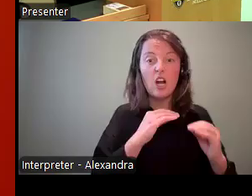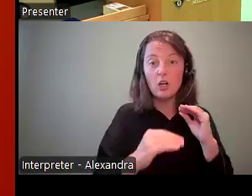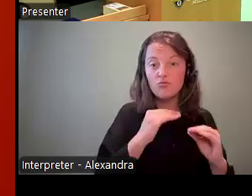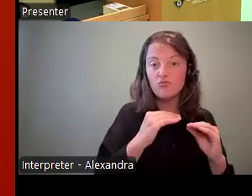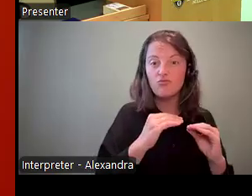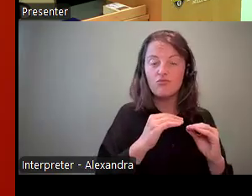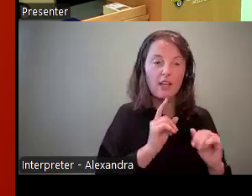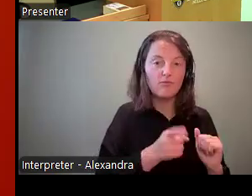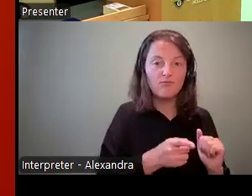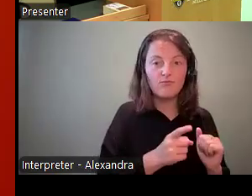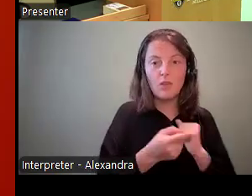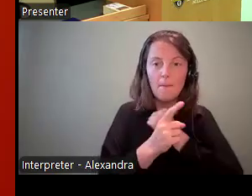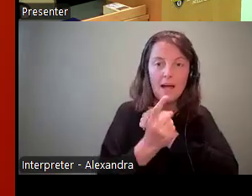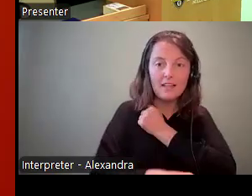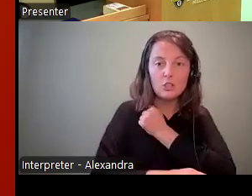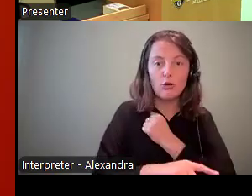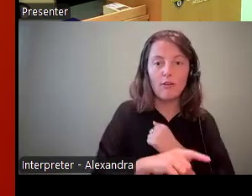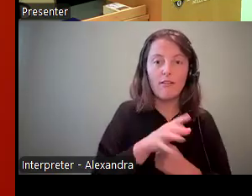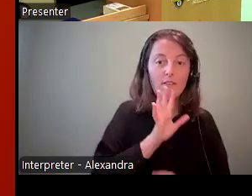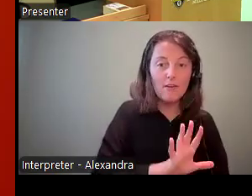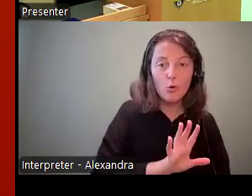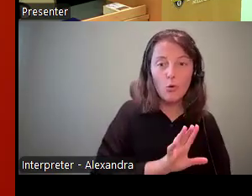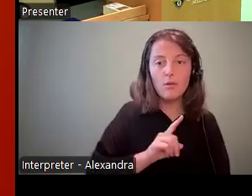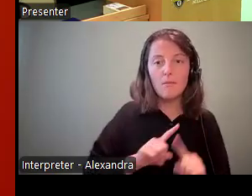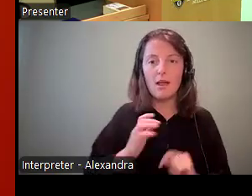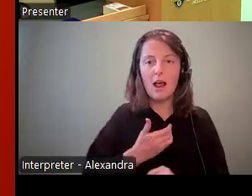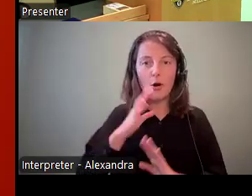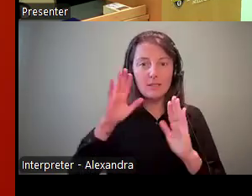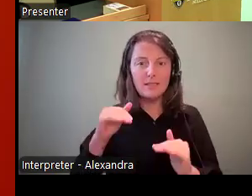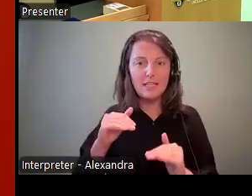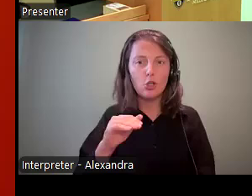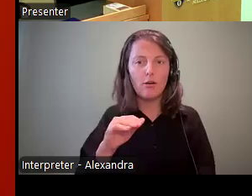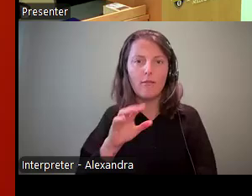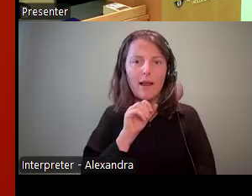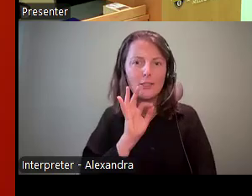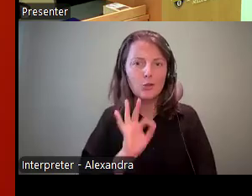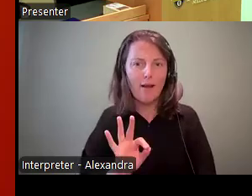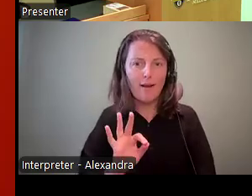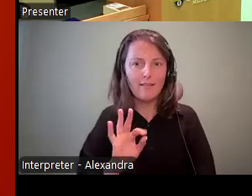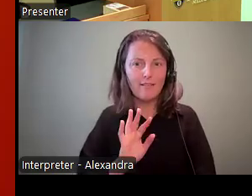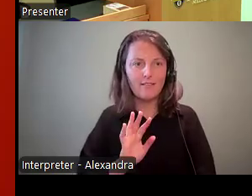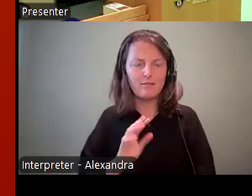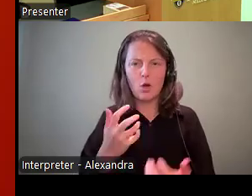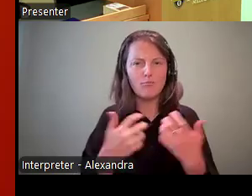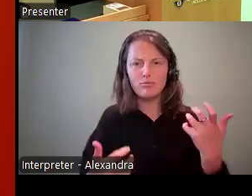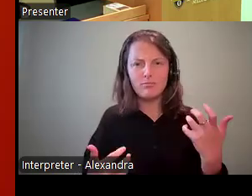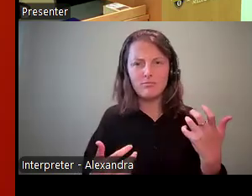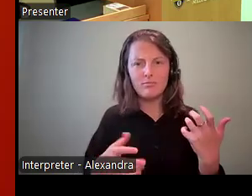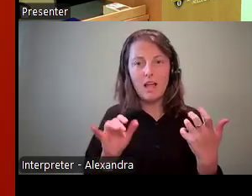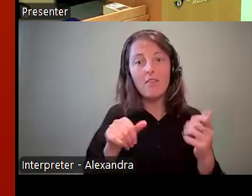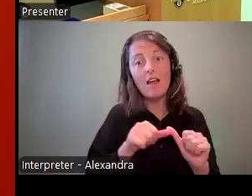with the expectations of 9-year-old behavior. And that continues throughout the teenage years. Uh,